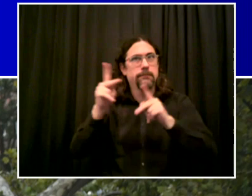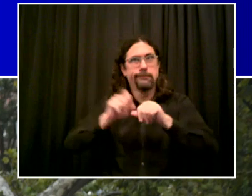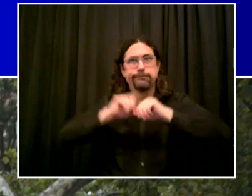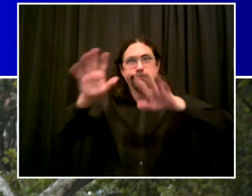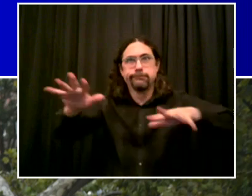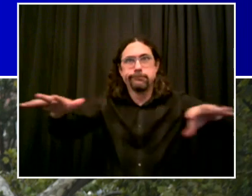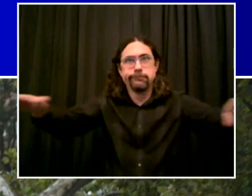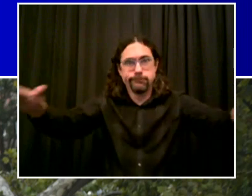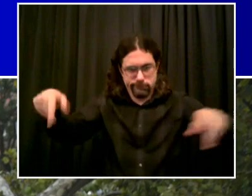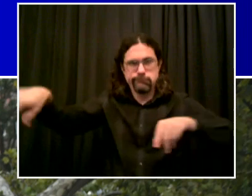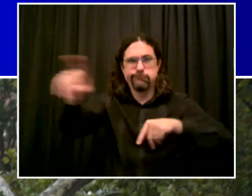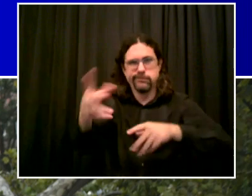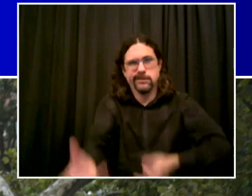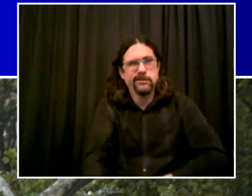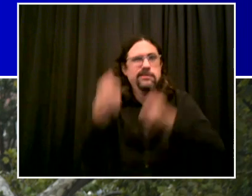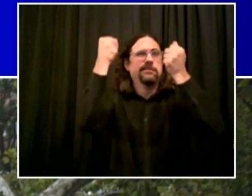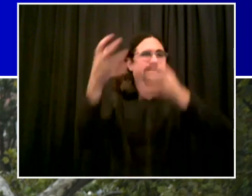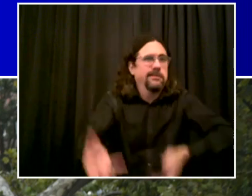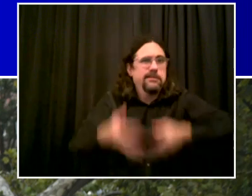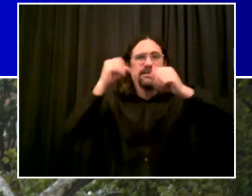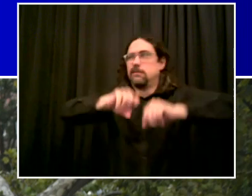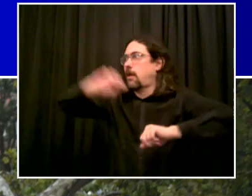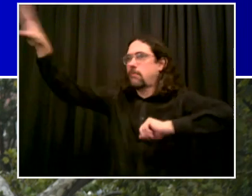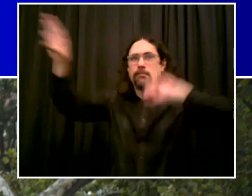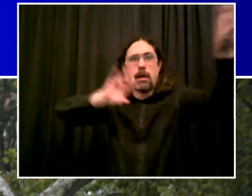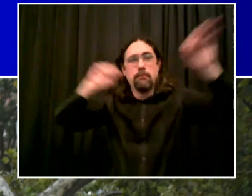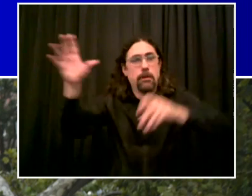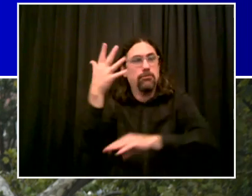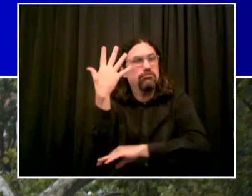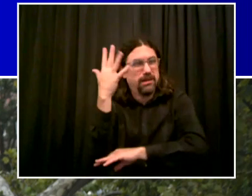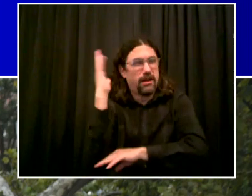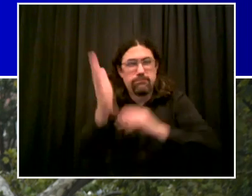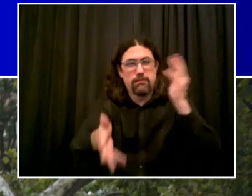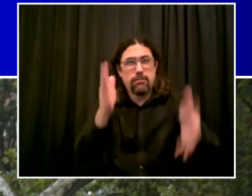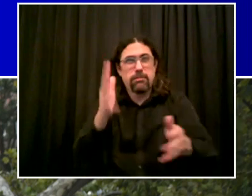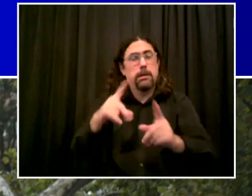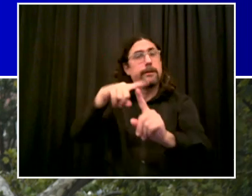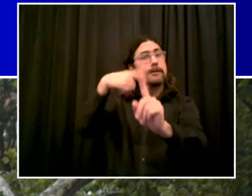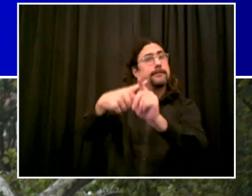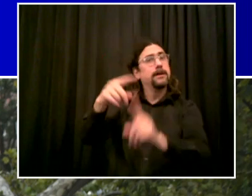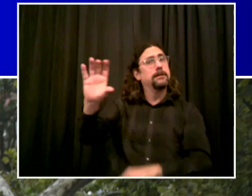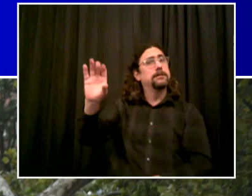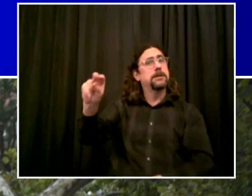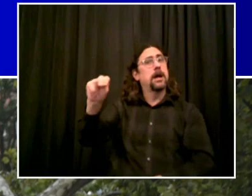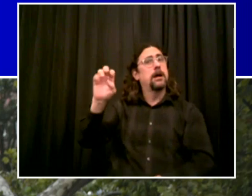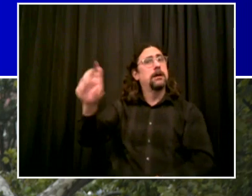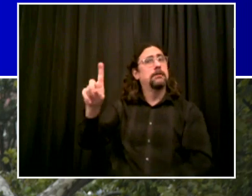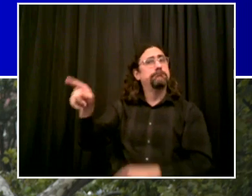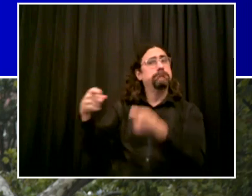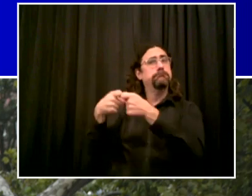POLICE DEPARTMENTS. ONC EHAD S ABOUT 550 PERSONNEL OUT. OUR FIRST CONCERN IS SAFETY.